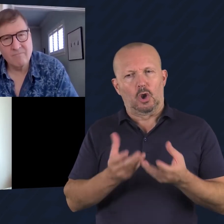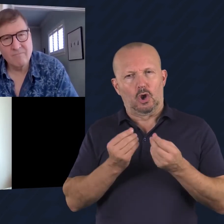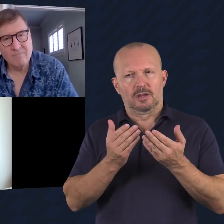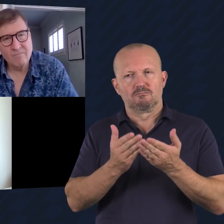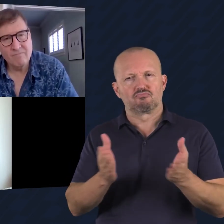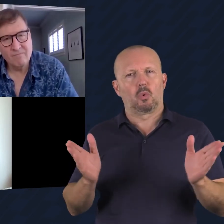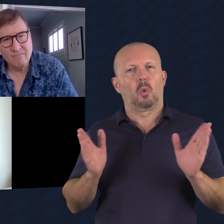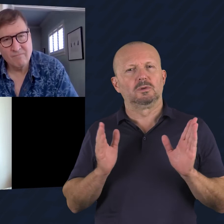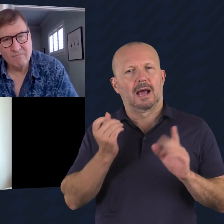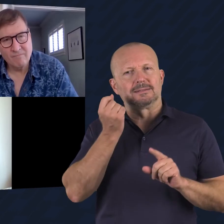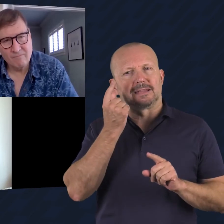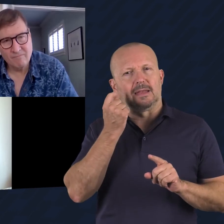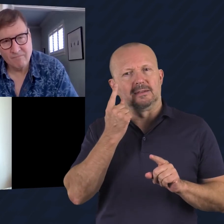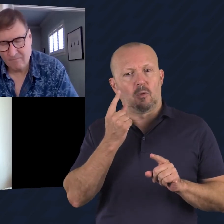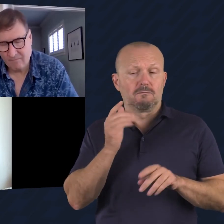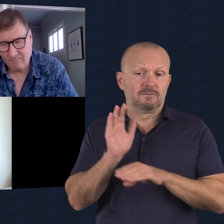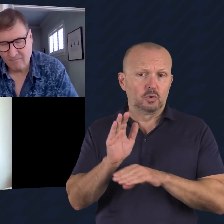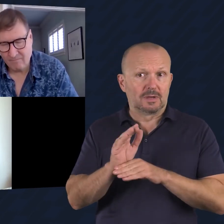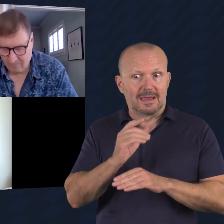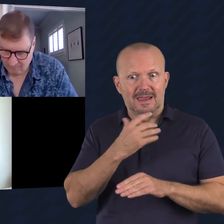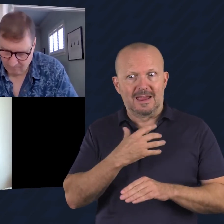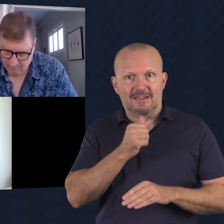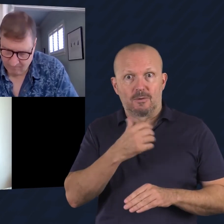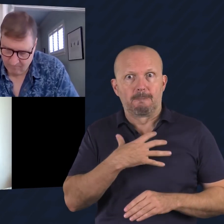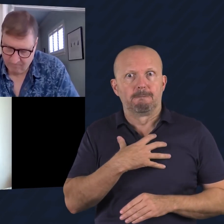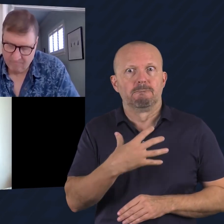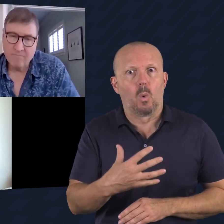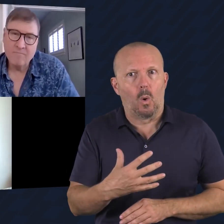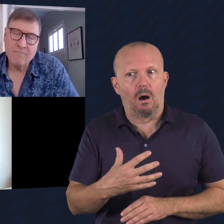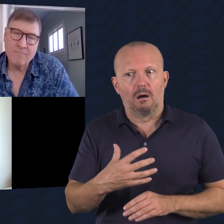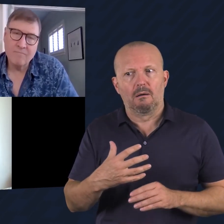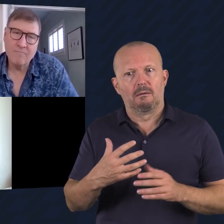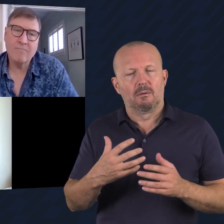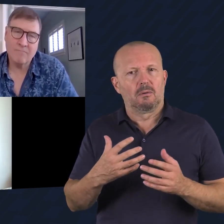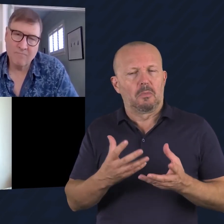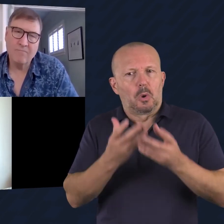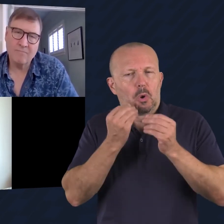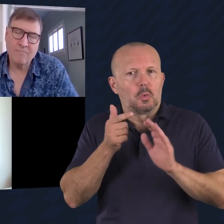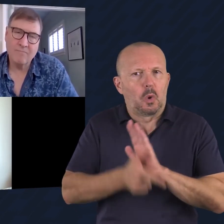about how we can do this in future, how that would work,